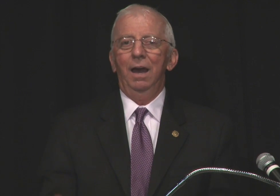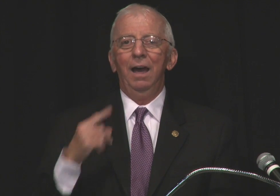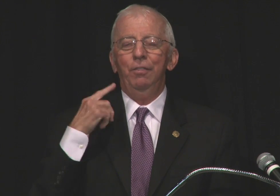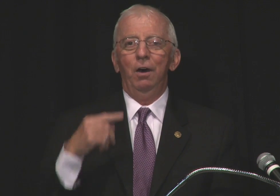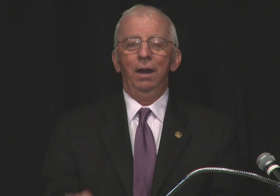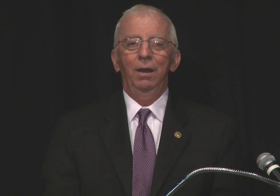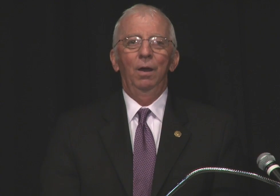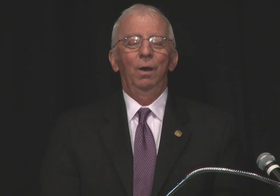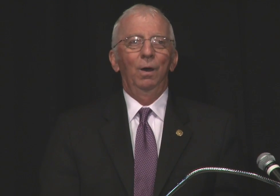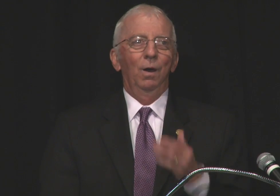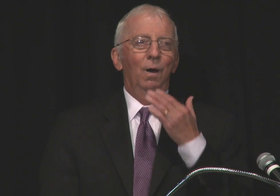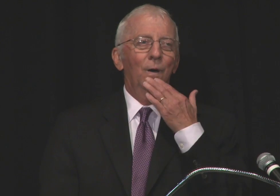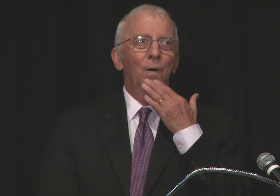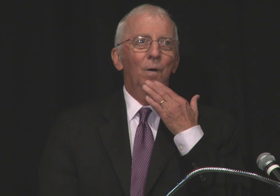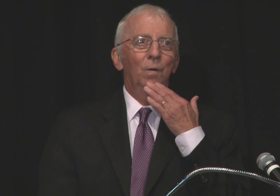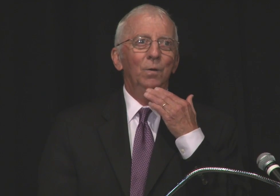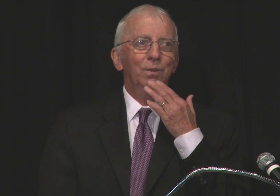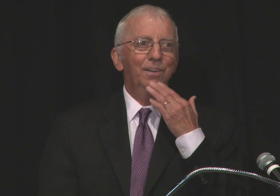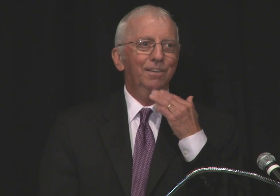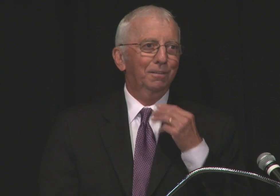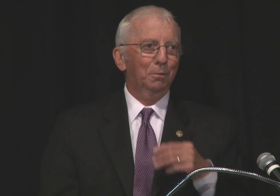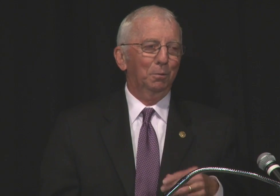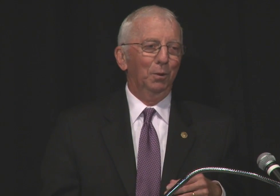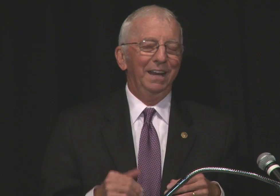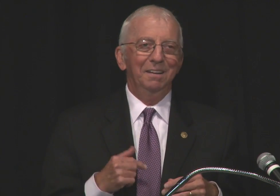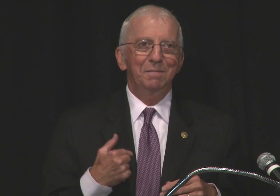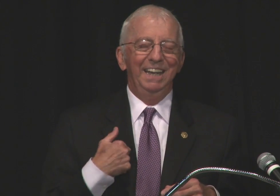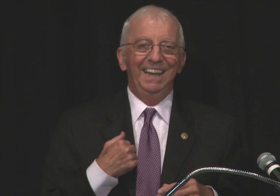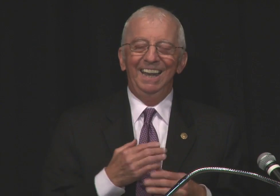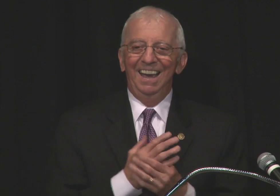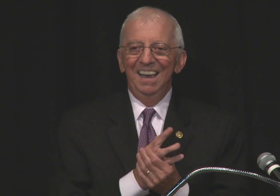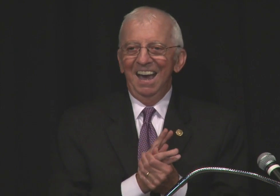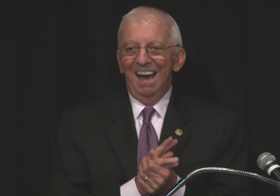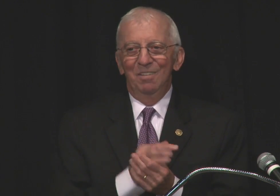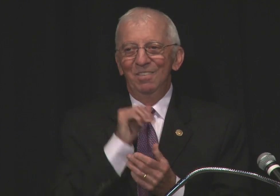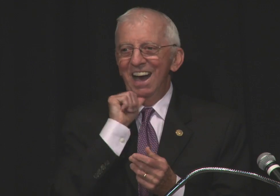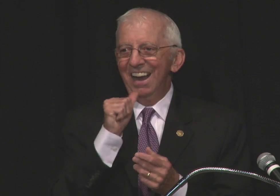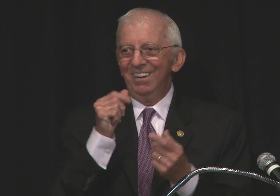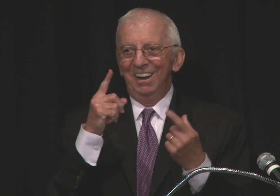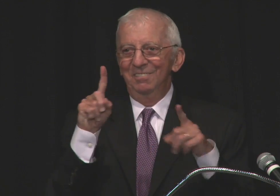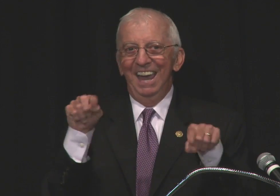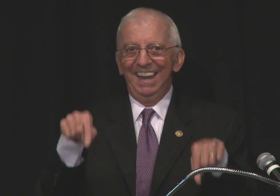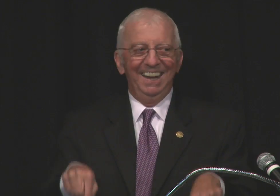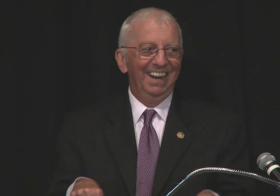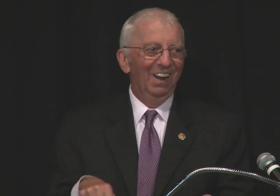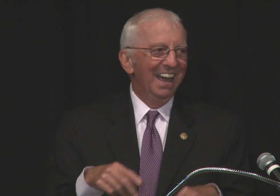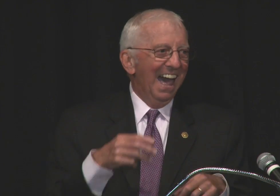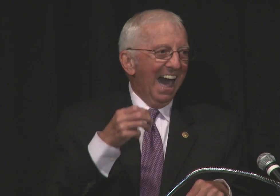I thought "Oh sweet me, I'm not going to make it here.